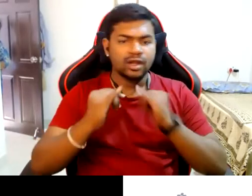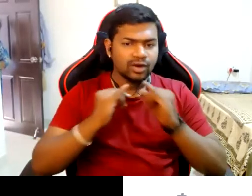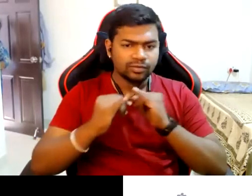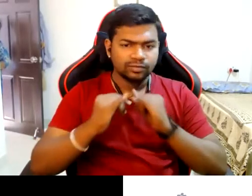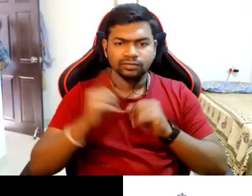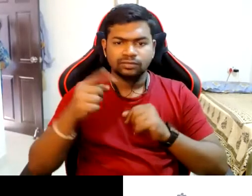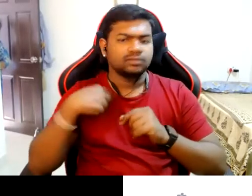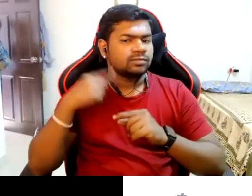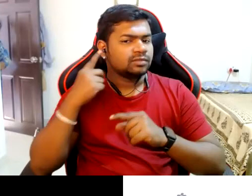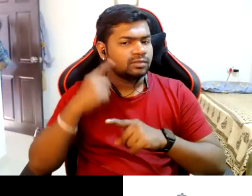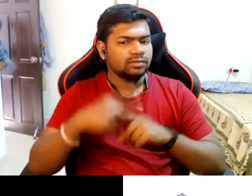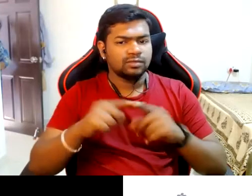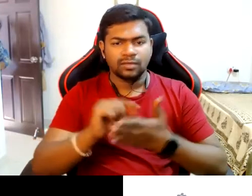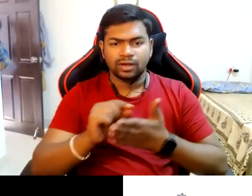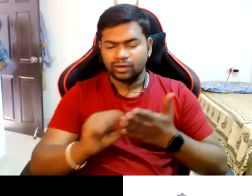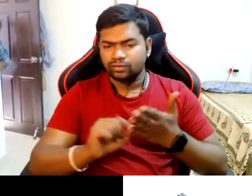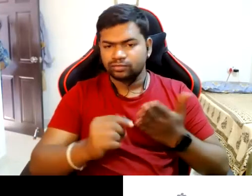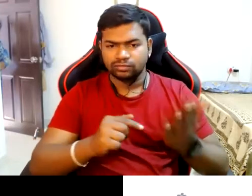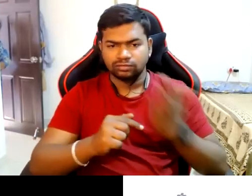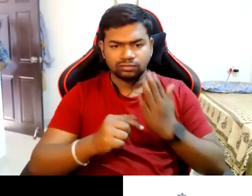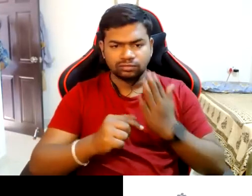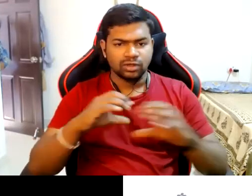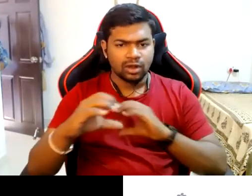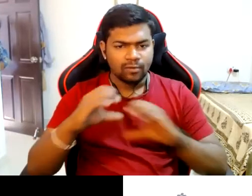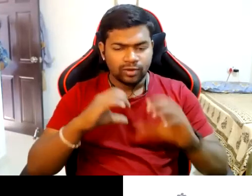Please write on paper or write, or write on white board.